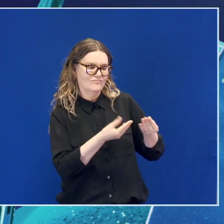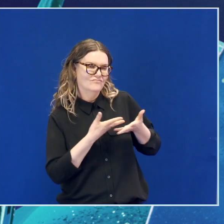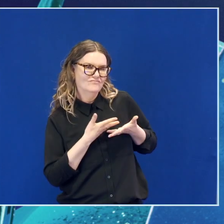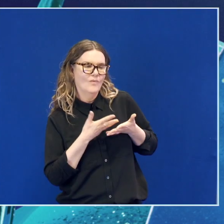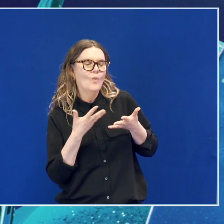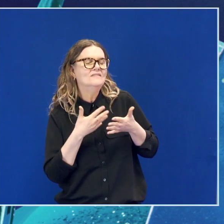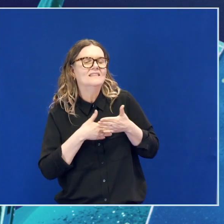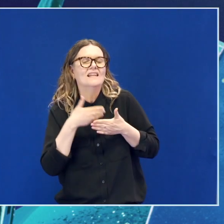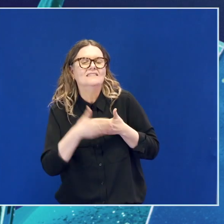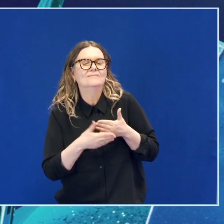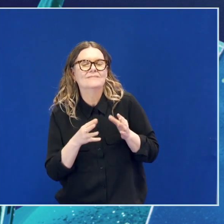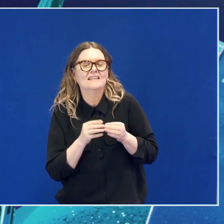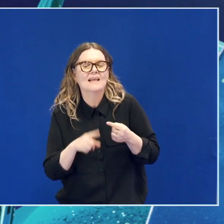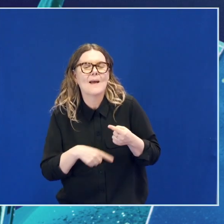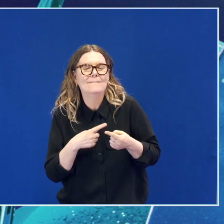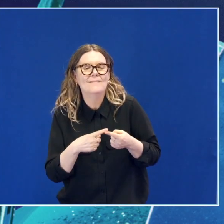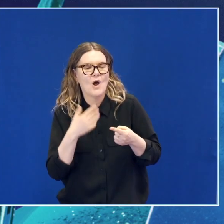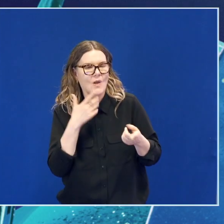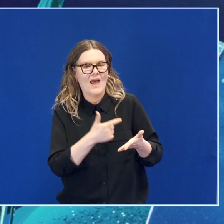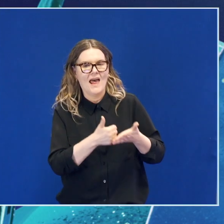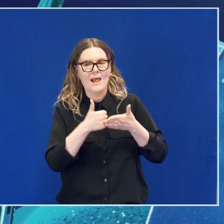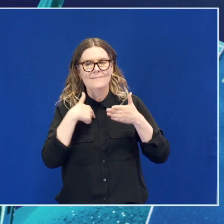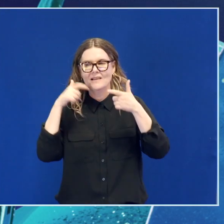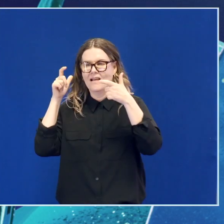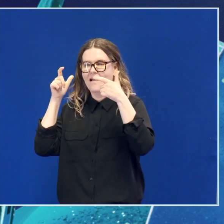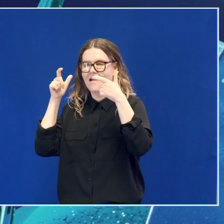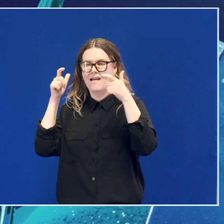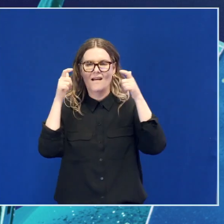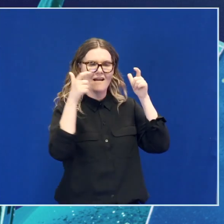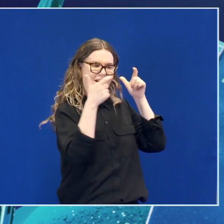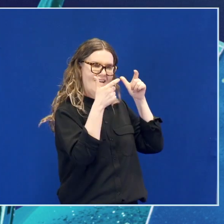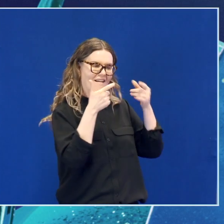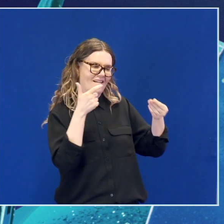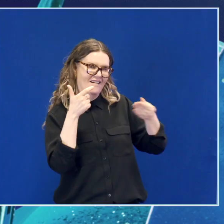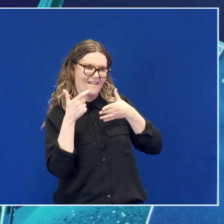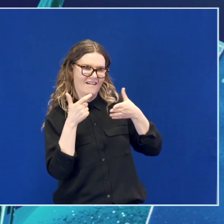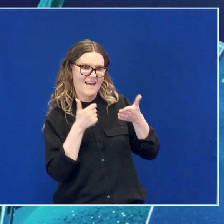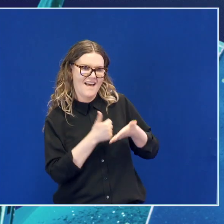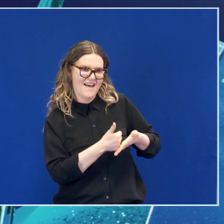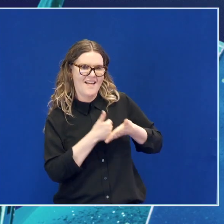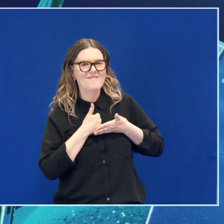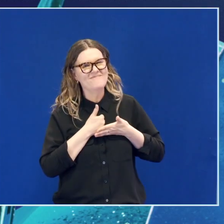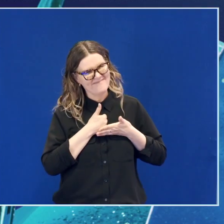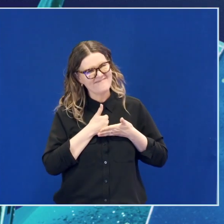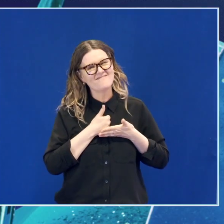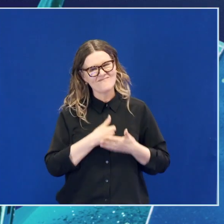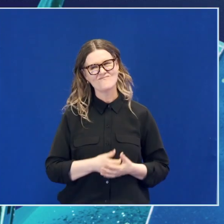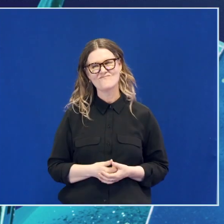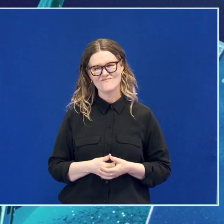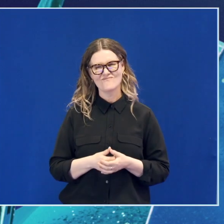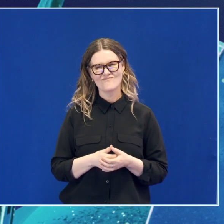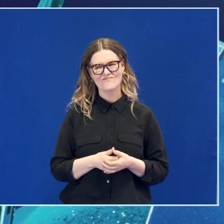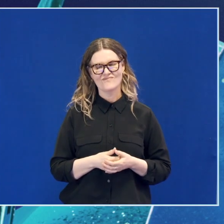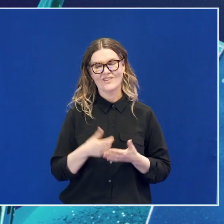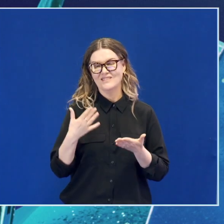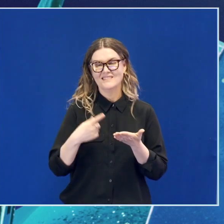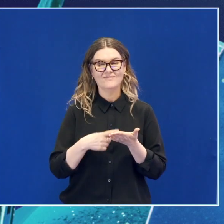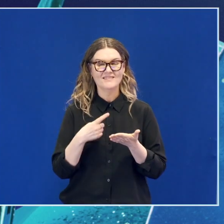to that new mode because otherwise my brain will still be spinning on the things that I was talking about two hours early, and it's allowed me